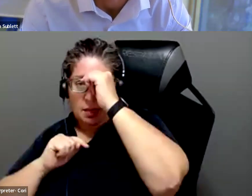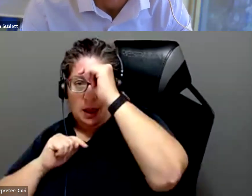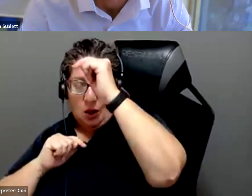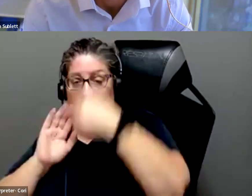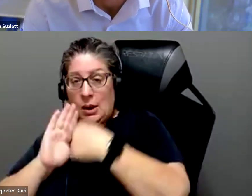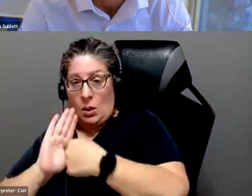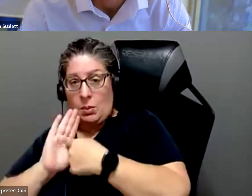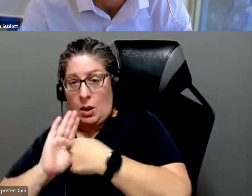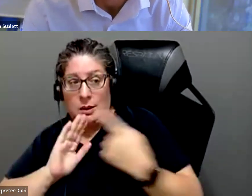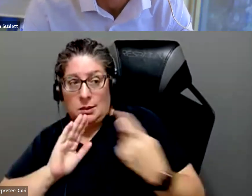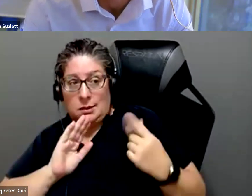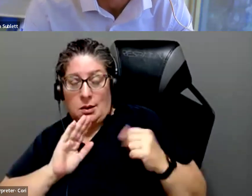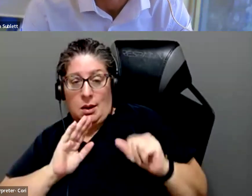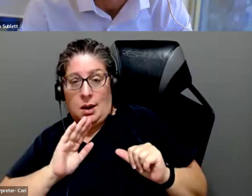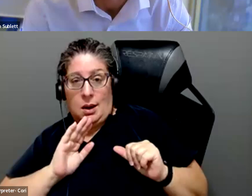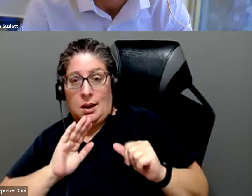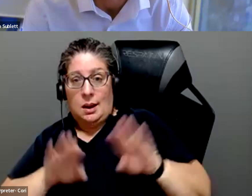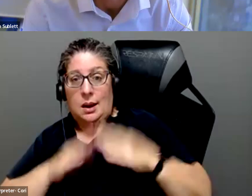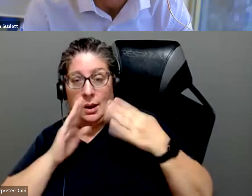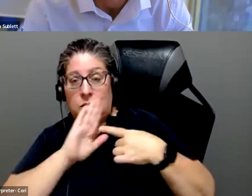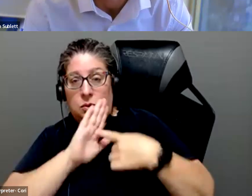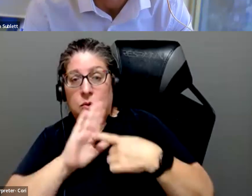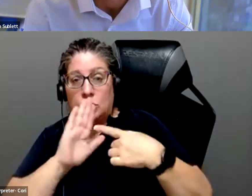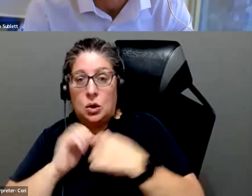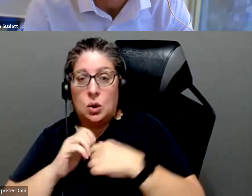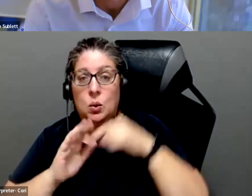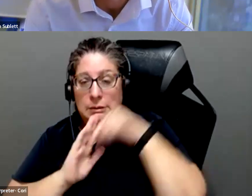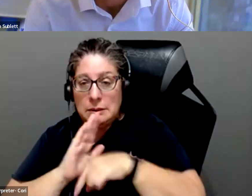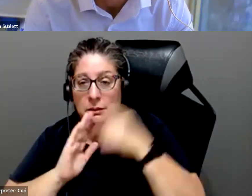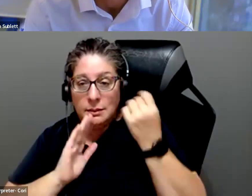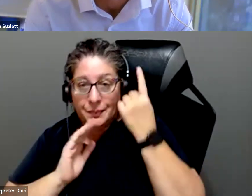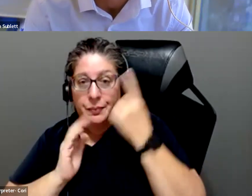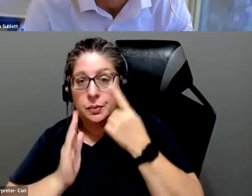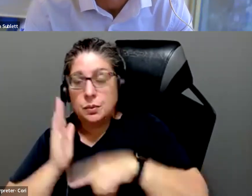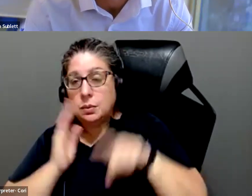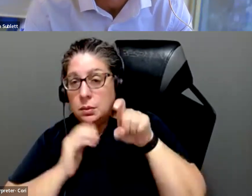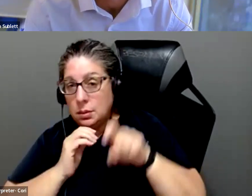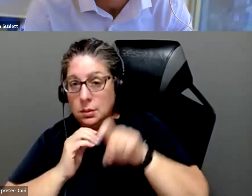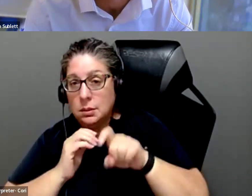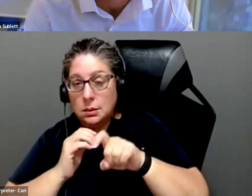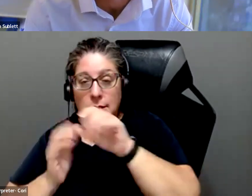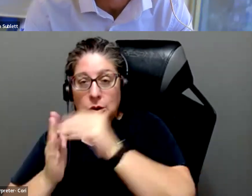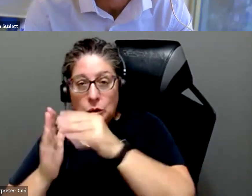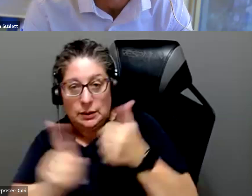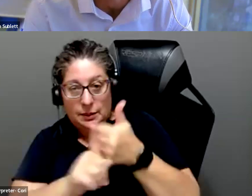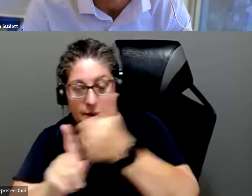That Anna and I had at the outset we had a deep understanding of what the needs were of the students of the barriers they face.